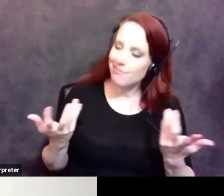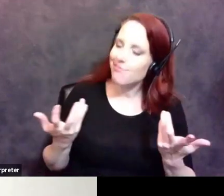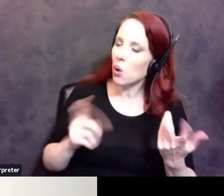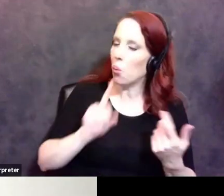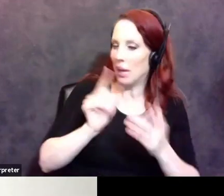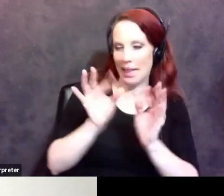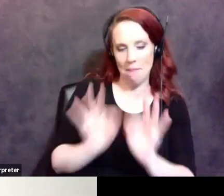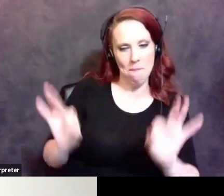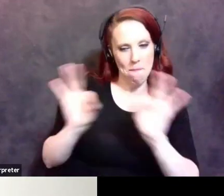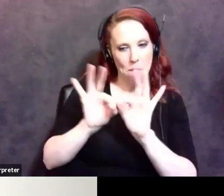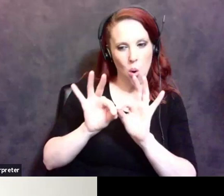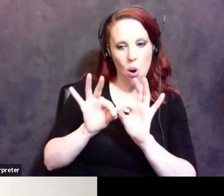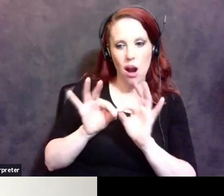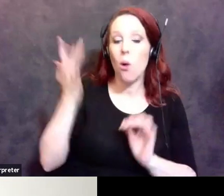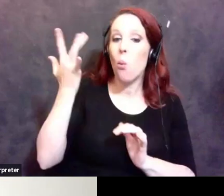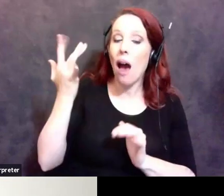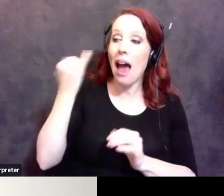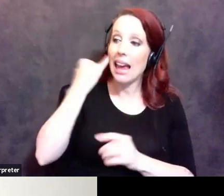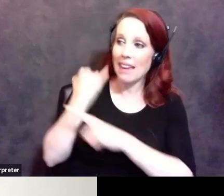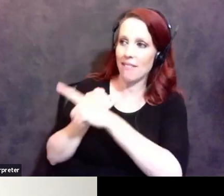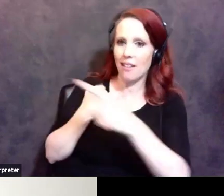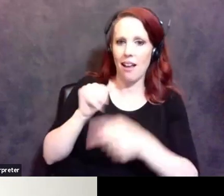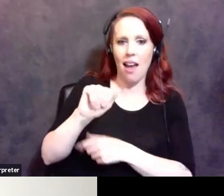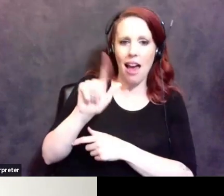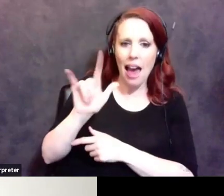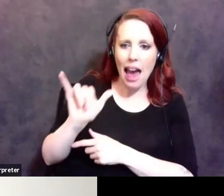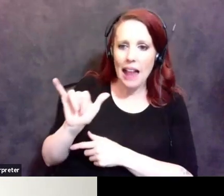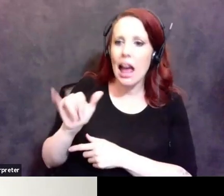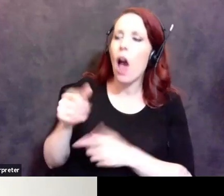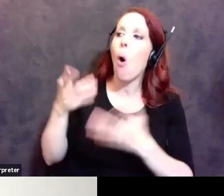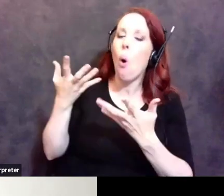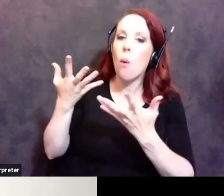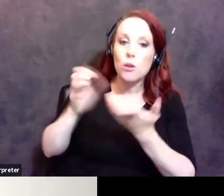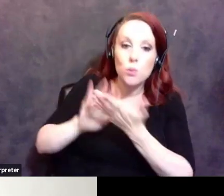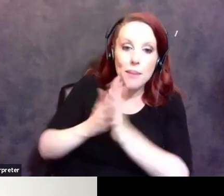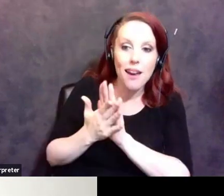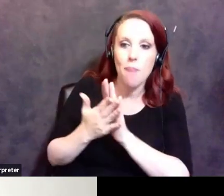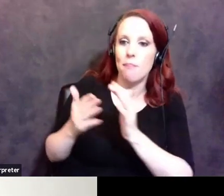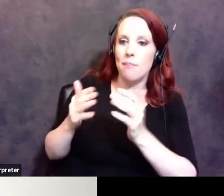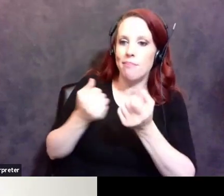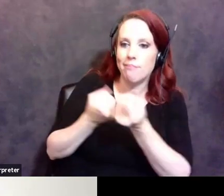piece because when people are starting to become allies, they need to be able to make